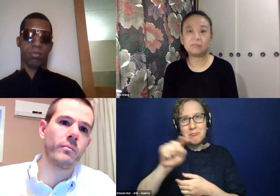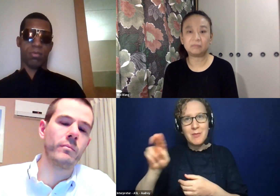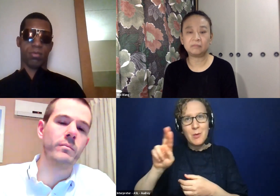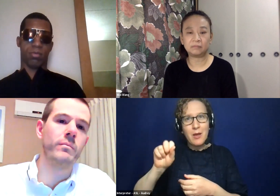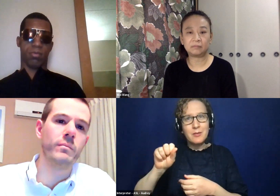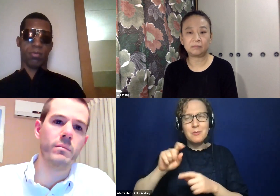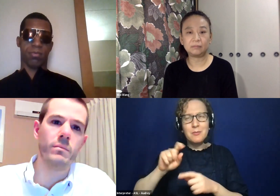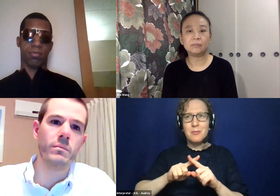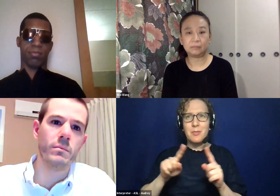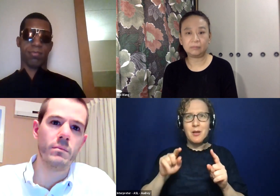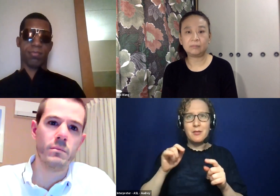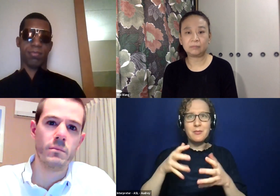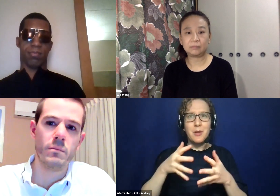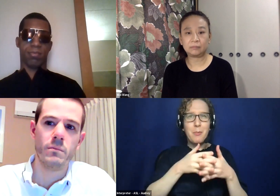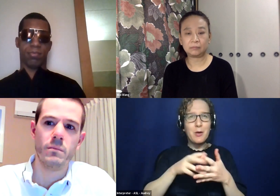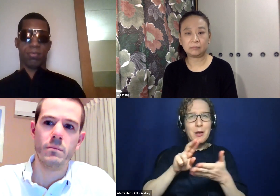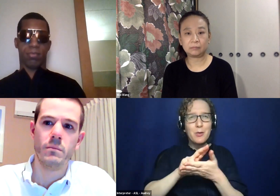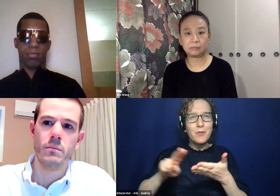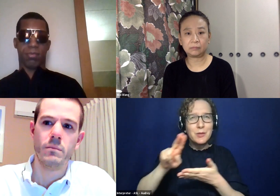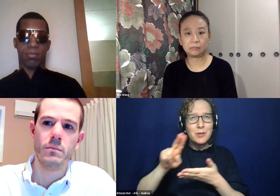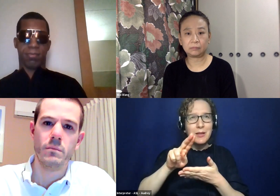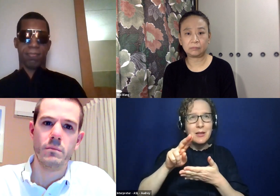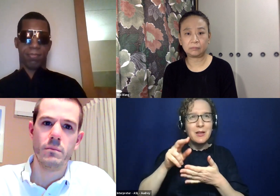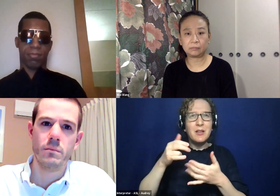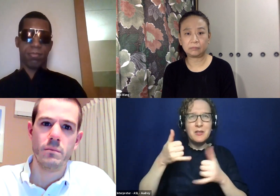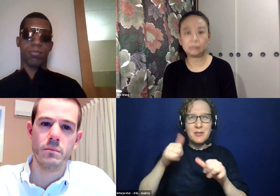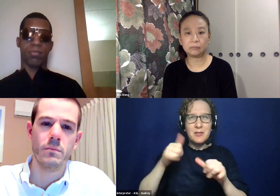place like American University, you have to still schedule them and I think a lot